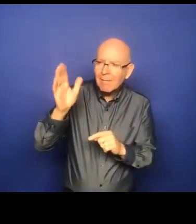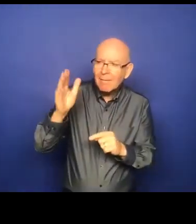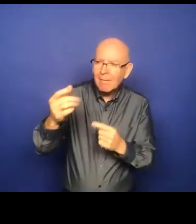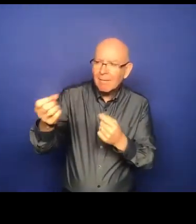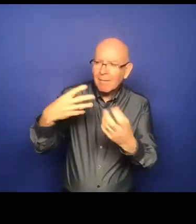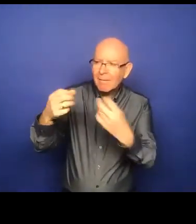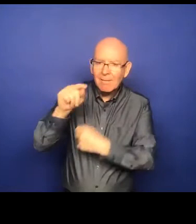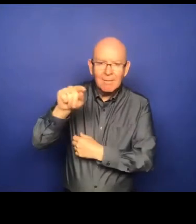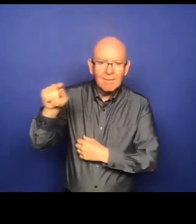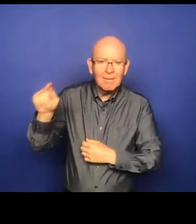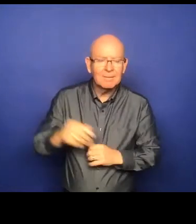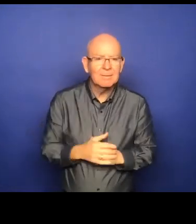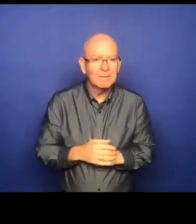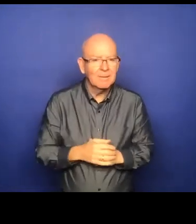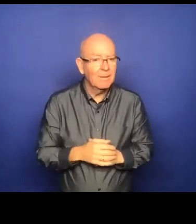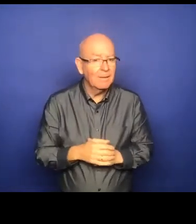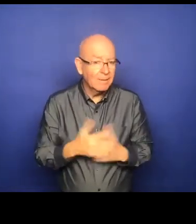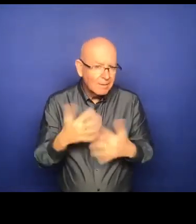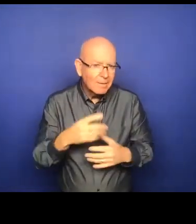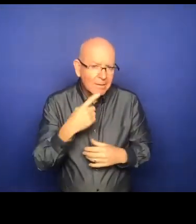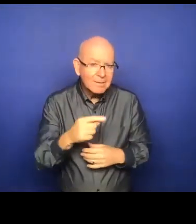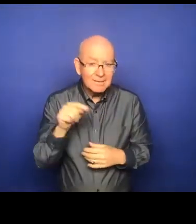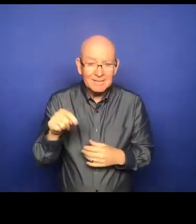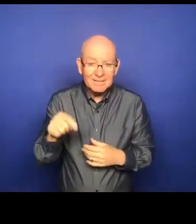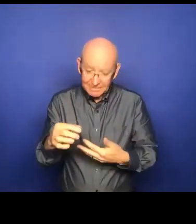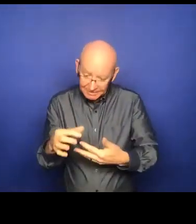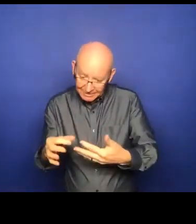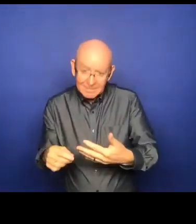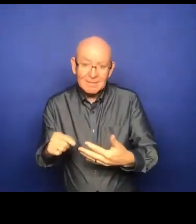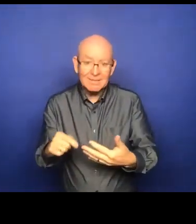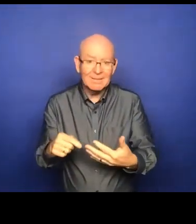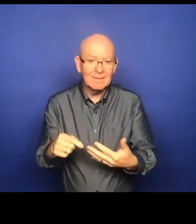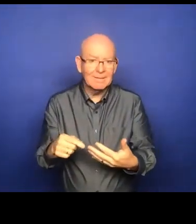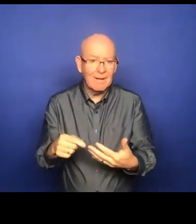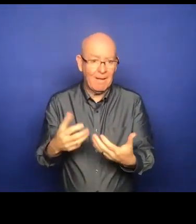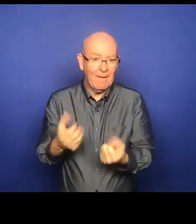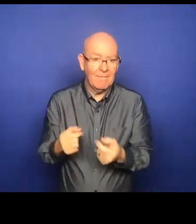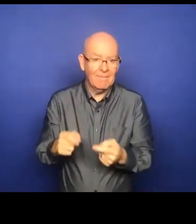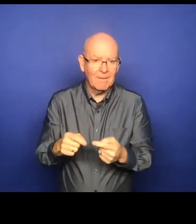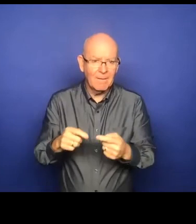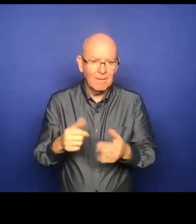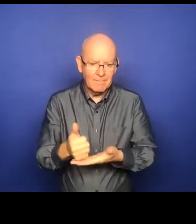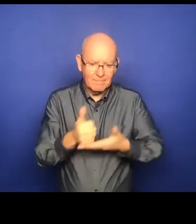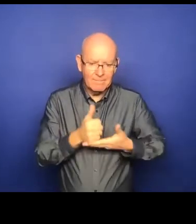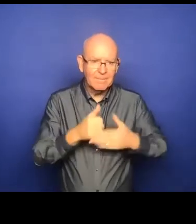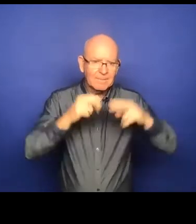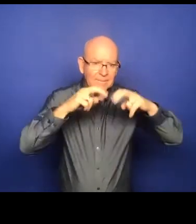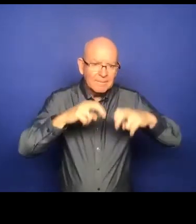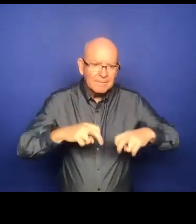exist, particularly for disaggregation, but I would like to mention that since its inception in 2002, that was the year the